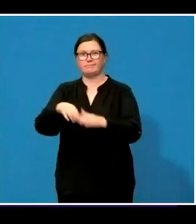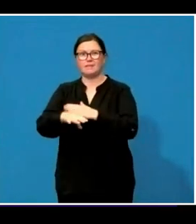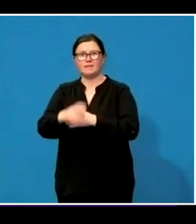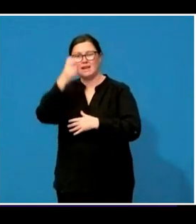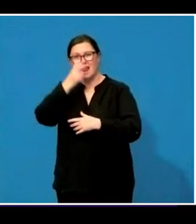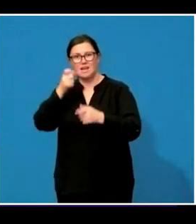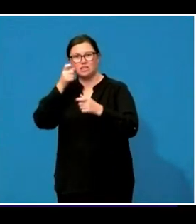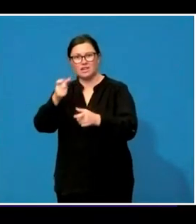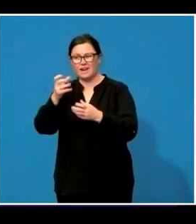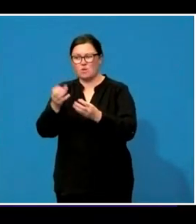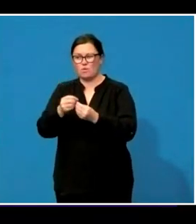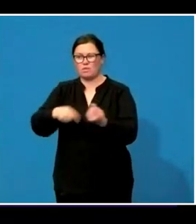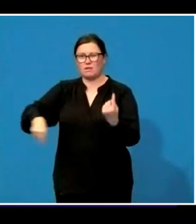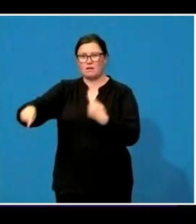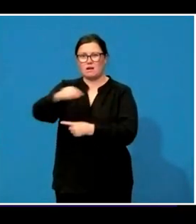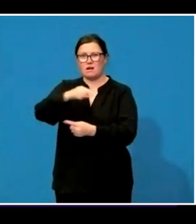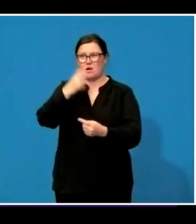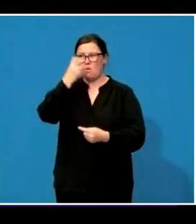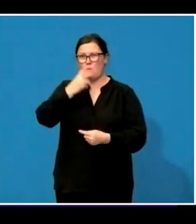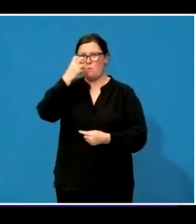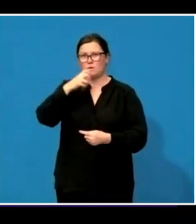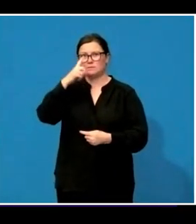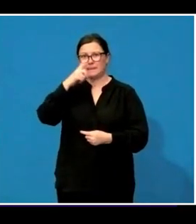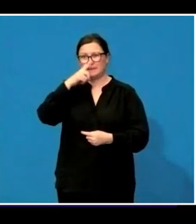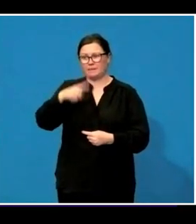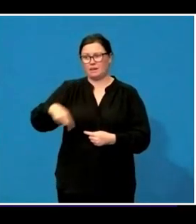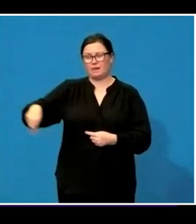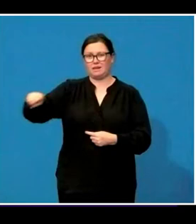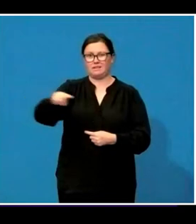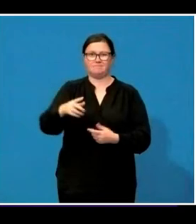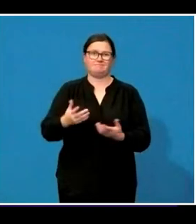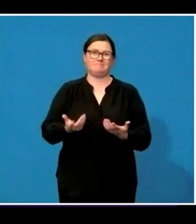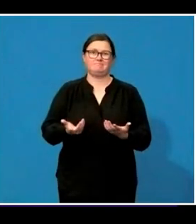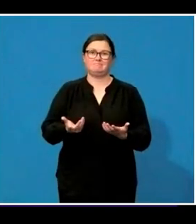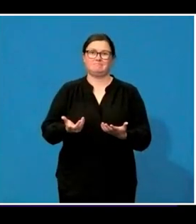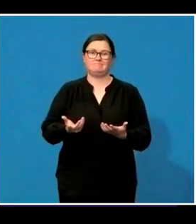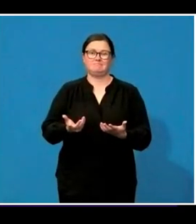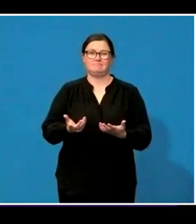old people and aged people who were, you know, just - although it is that he would